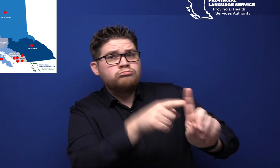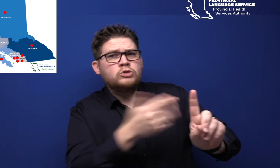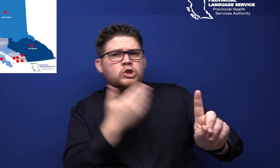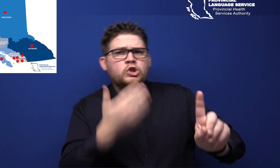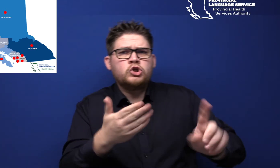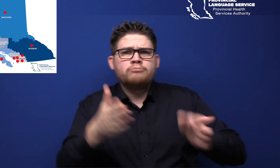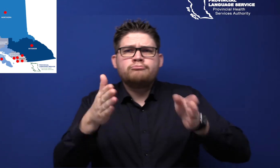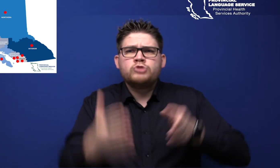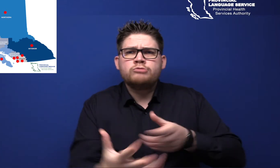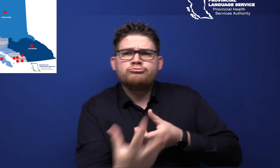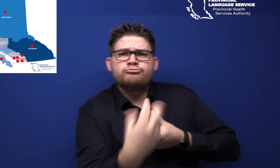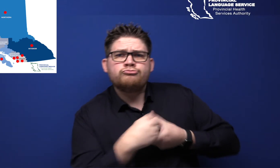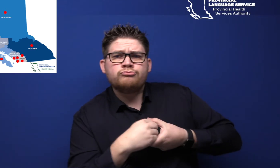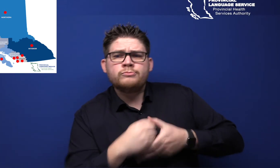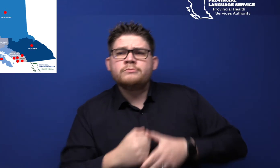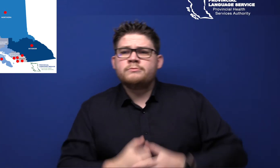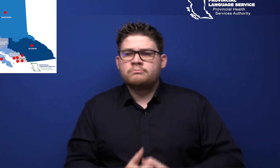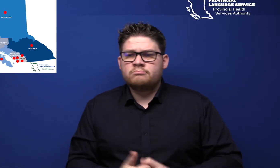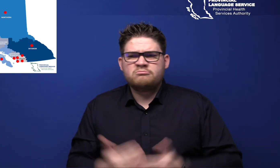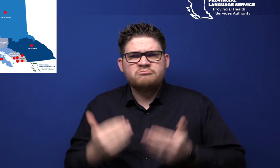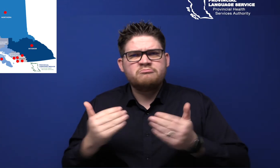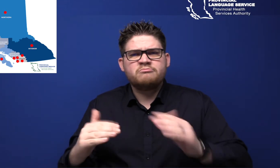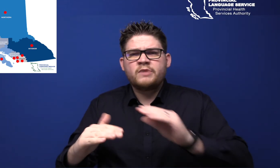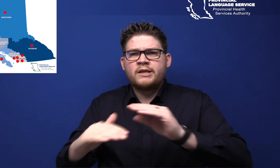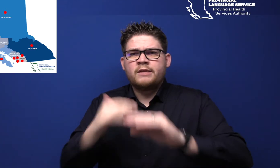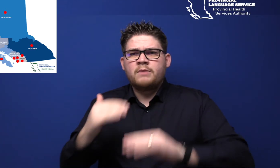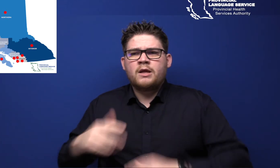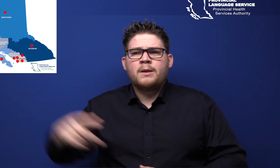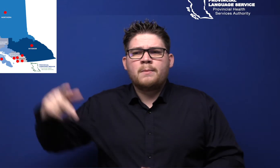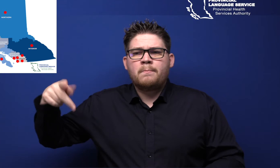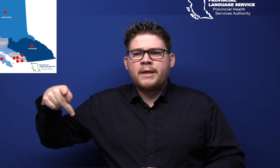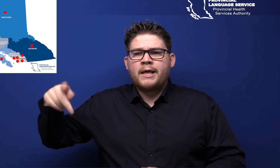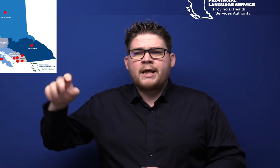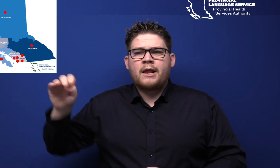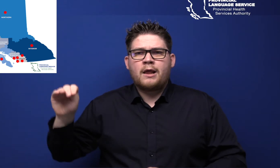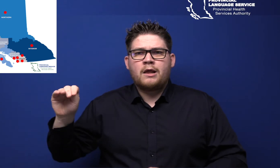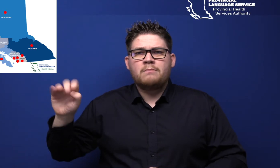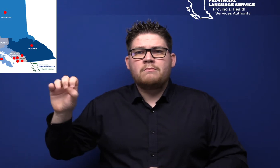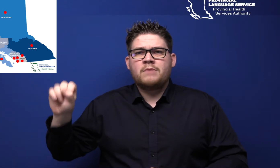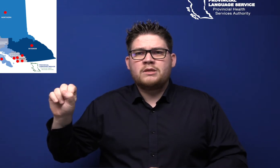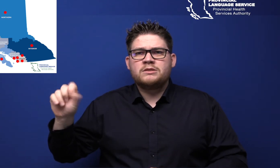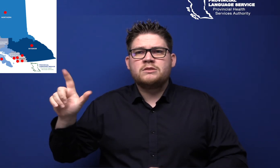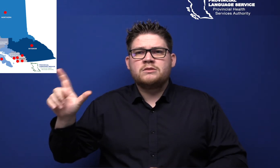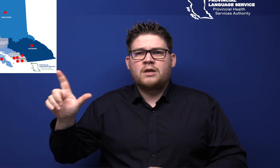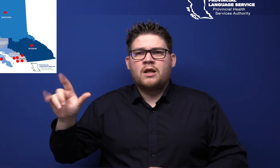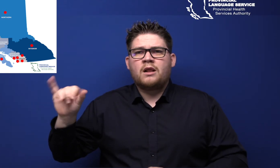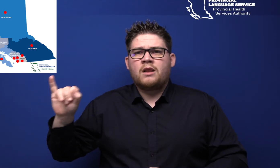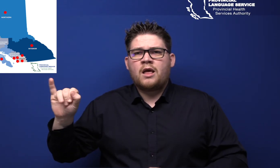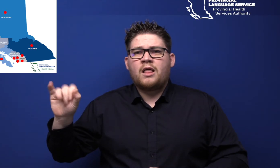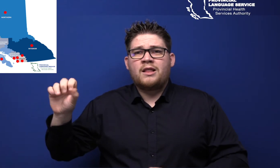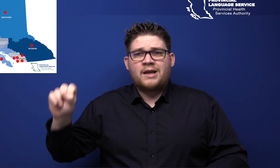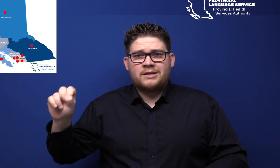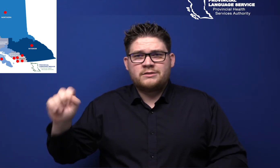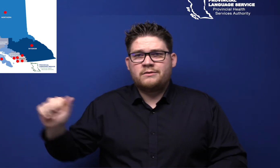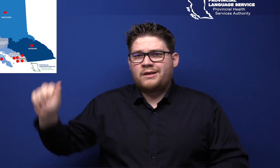INDIGENOUS OR COULD ALSO BE FILLED BY TWO INDIVIDUALS. IF YOU KNOW SOMEONE THAT WOULD BE A GOOD FIT FOR THIS GROUP,